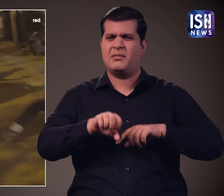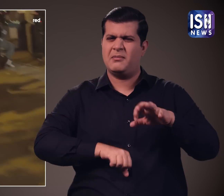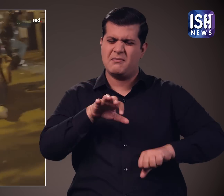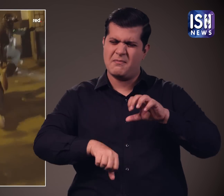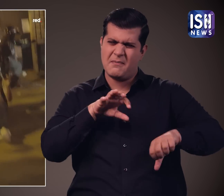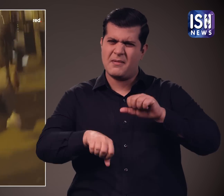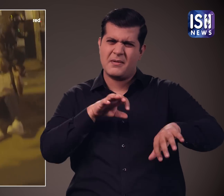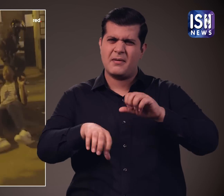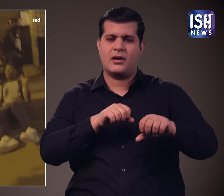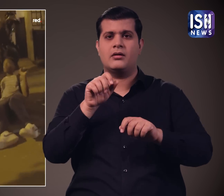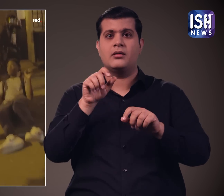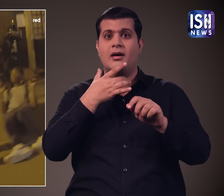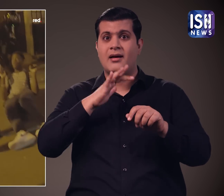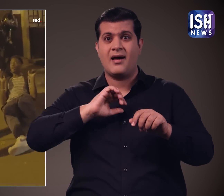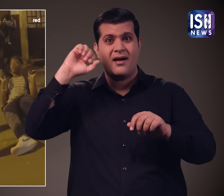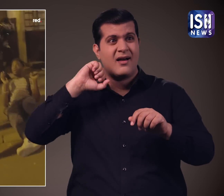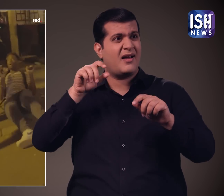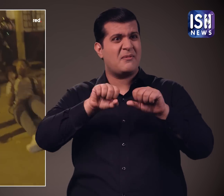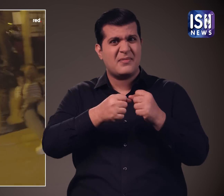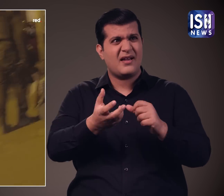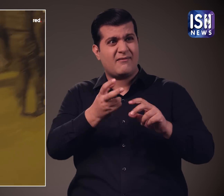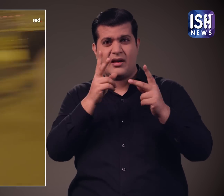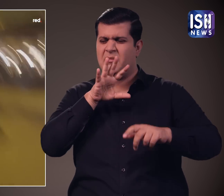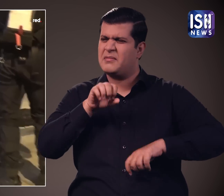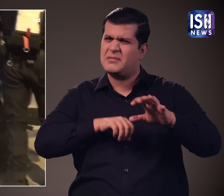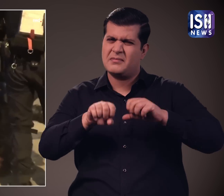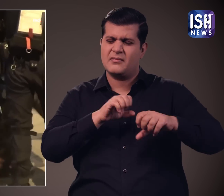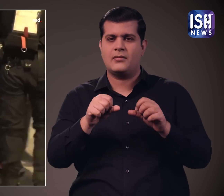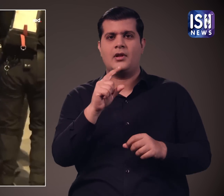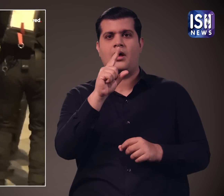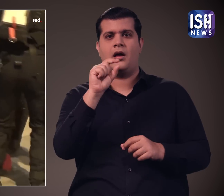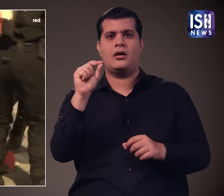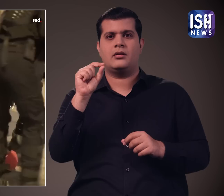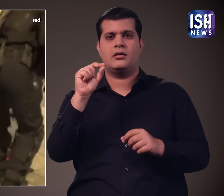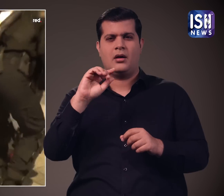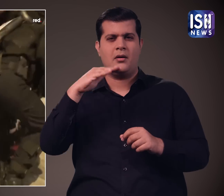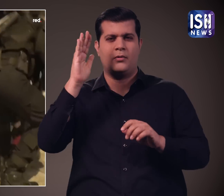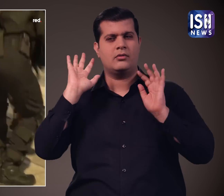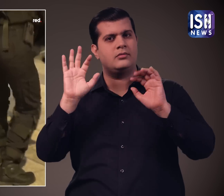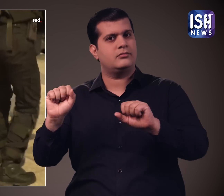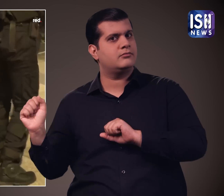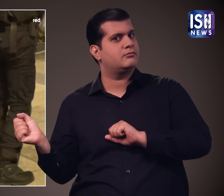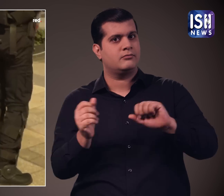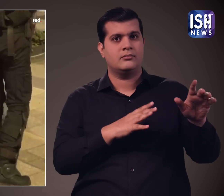More than 100 people have been arrested.